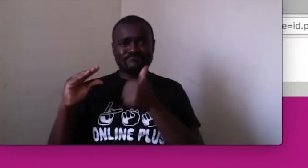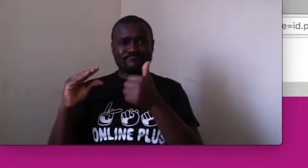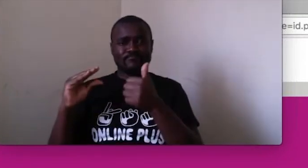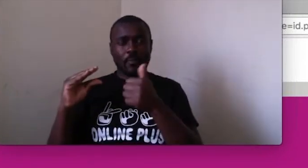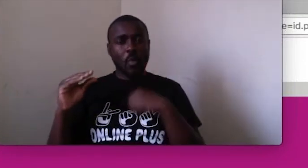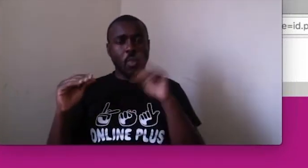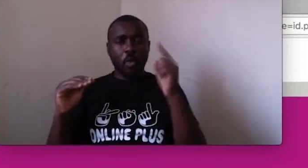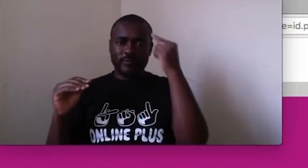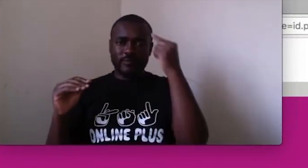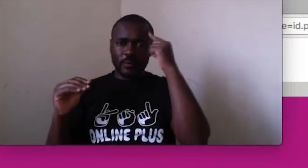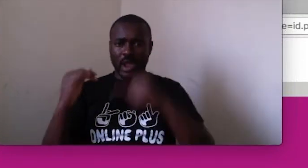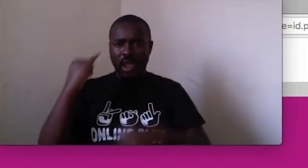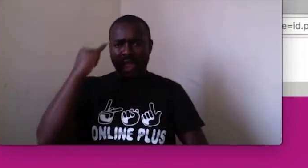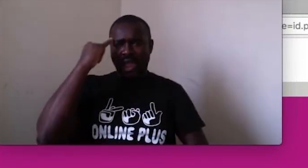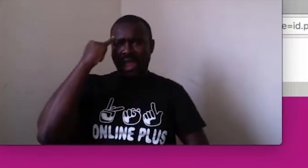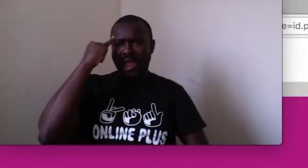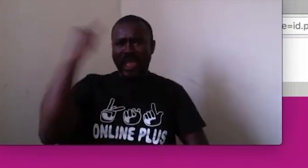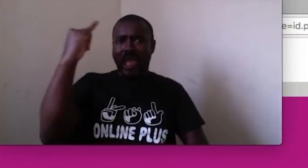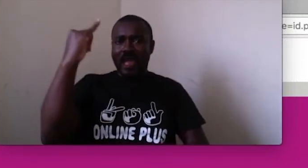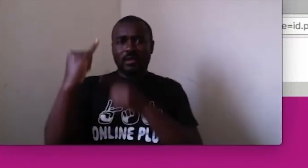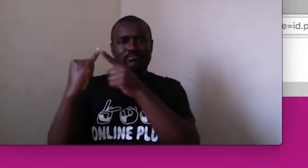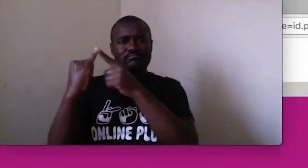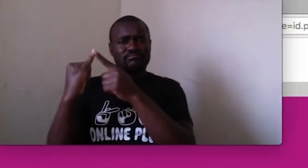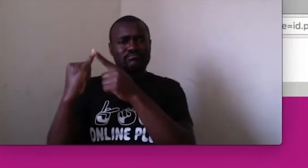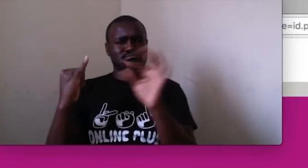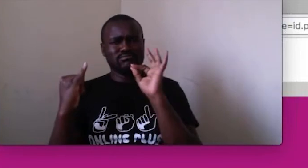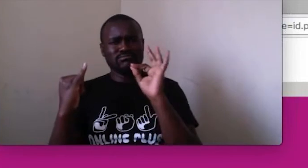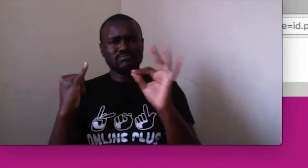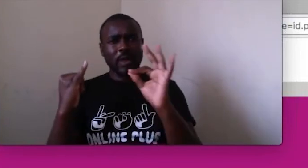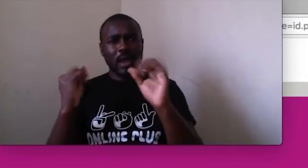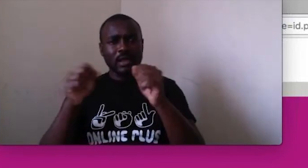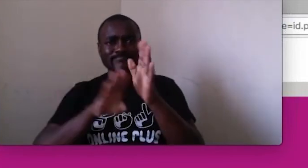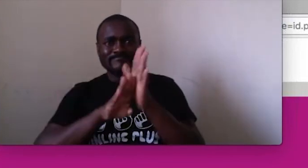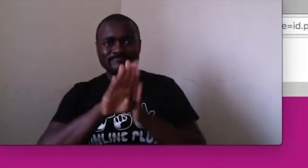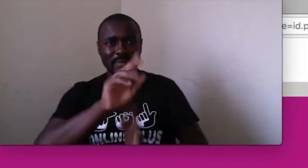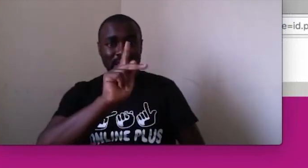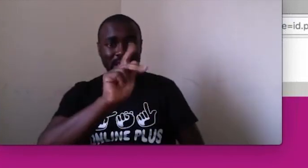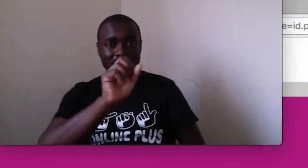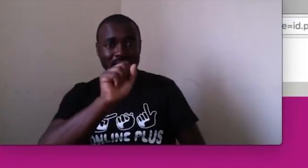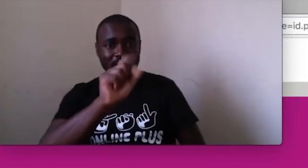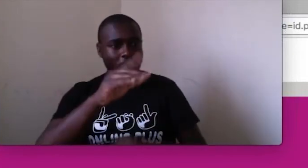the gave me the money but I had the idea as well